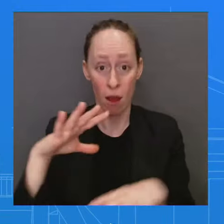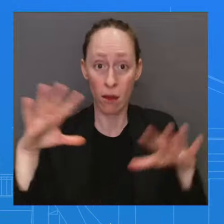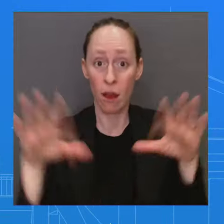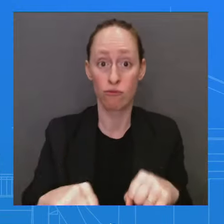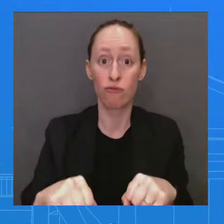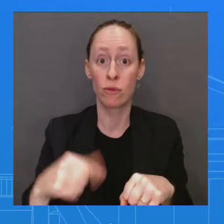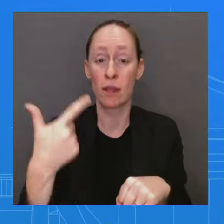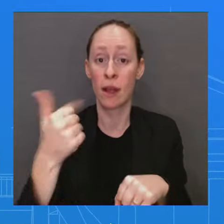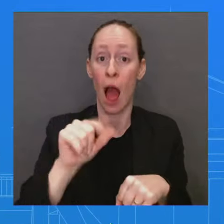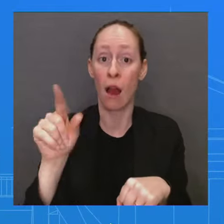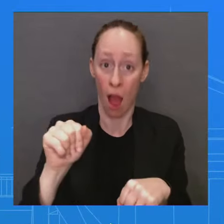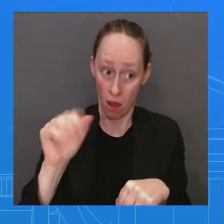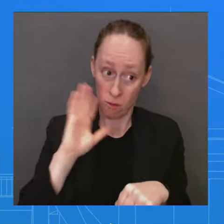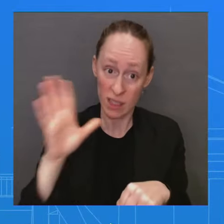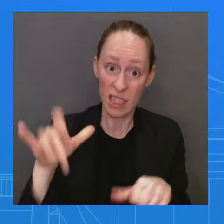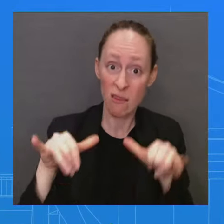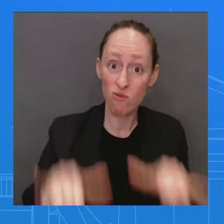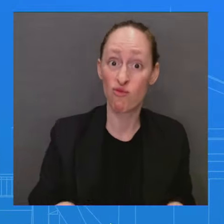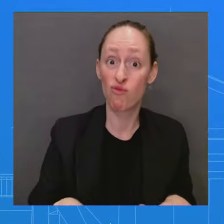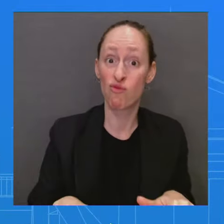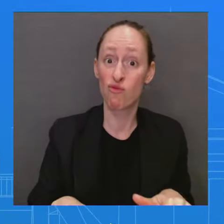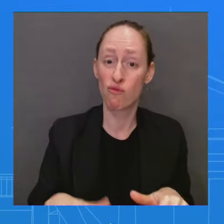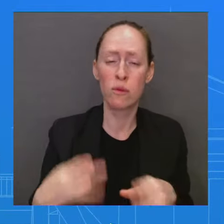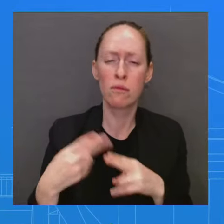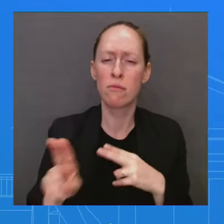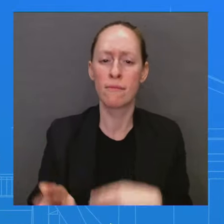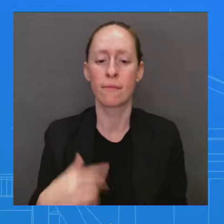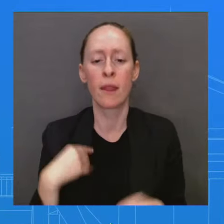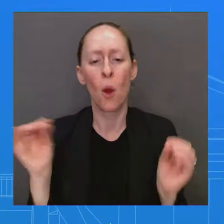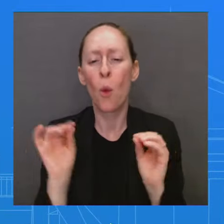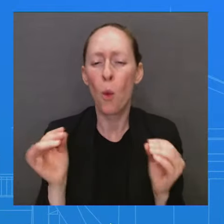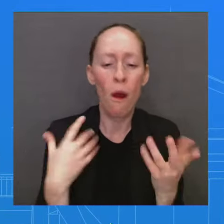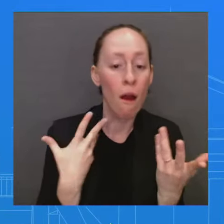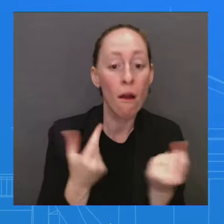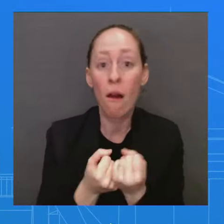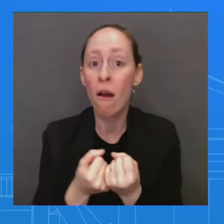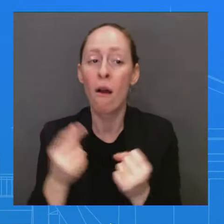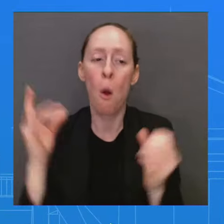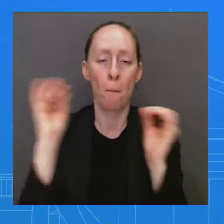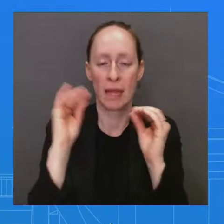The Press: Okay. Ms. Jean-Pierre: Go ahead. The Press: Thank you. Do you believe that the current level of bombardment